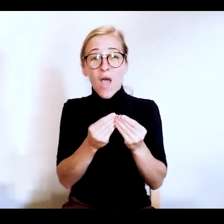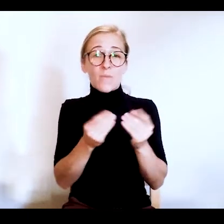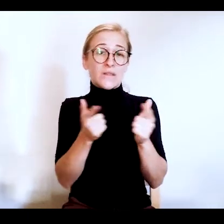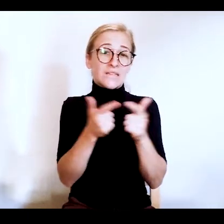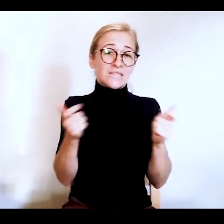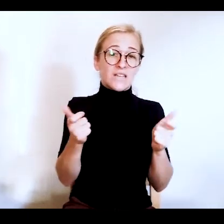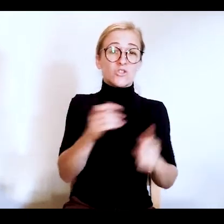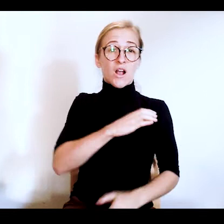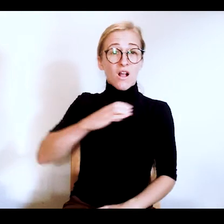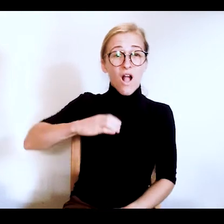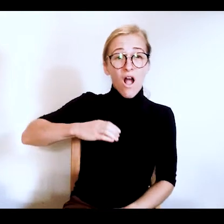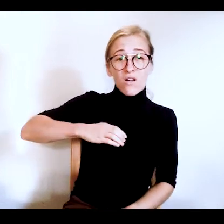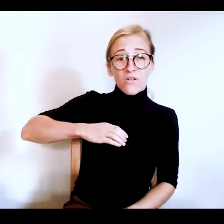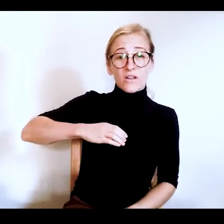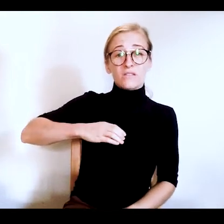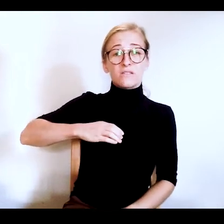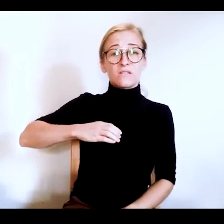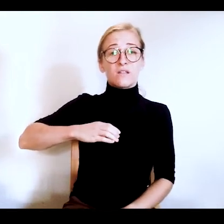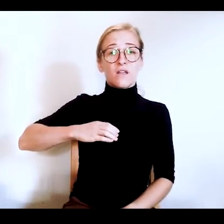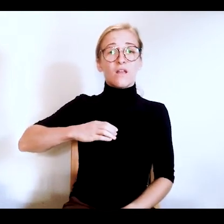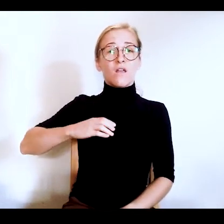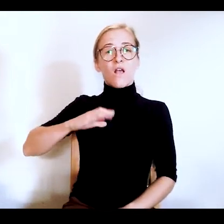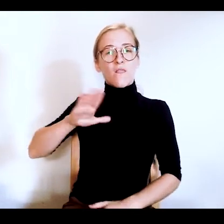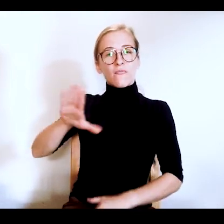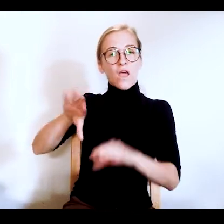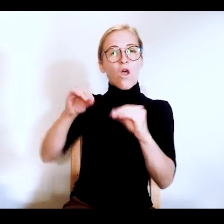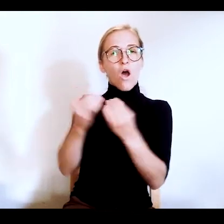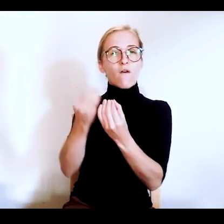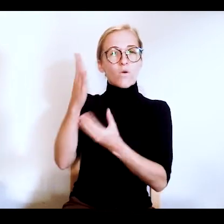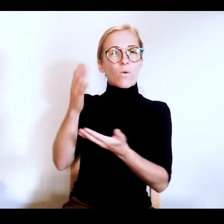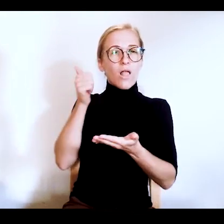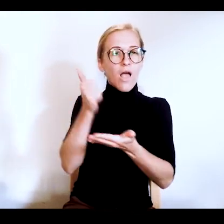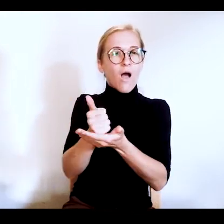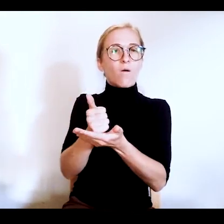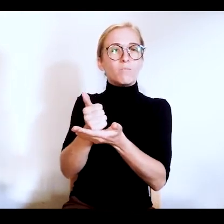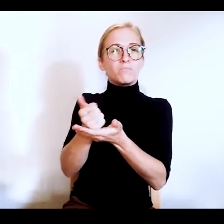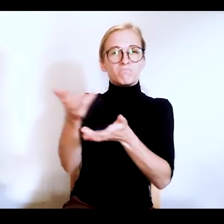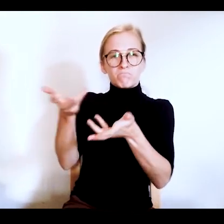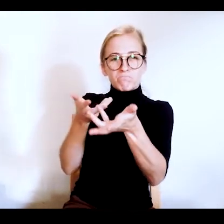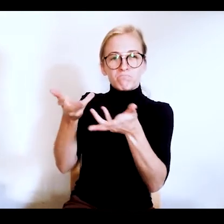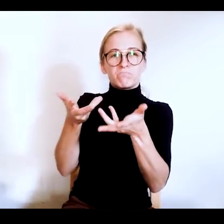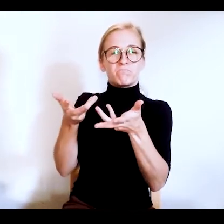that congressmen, their office help them to get those important documents.